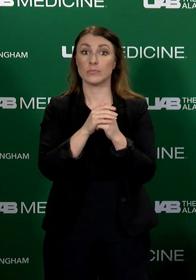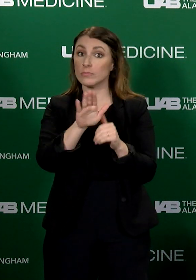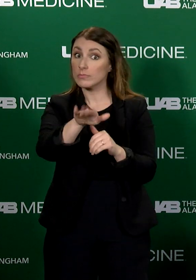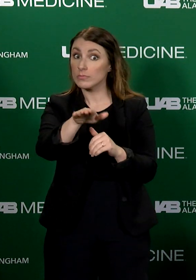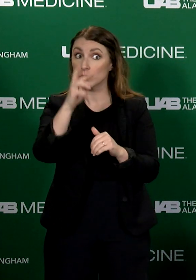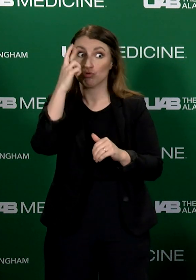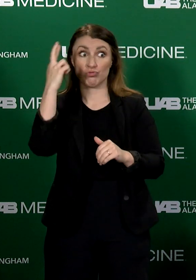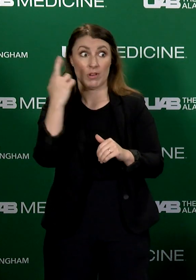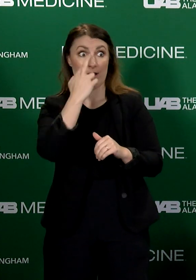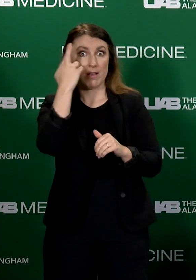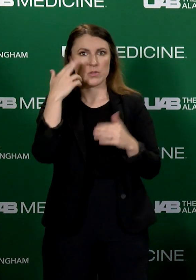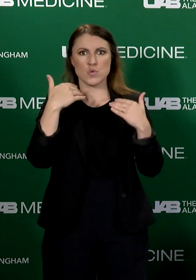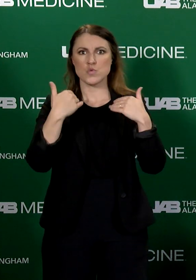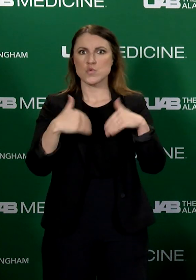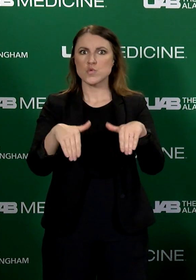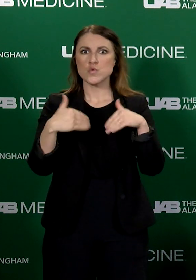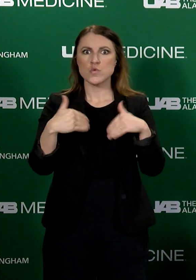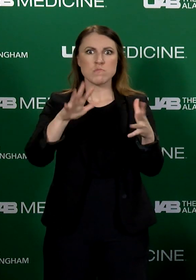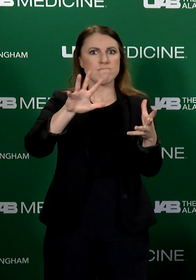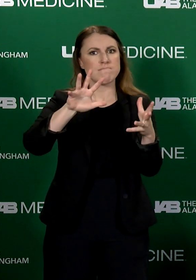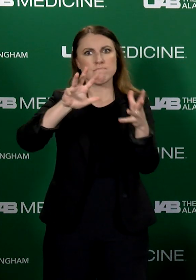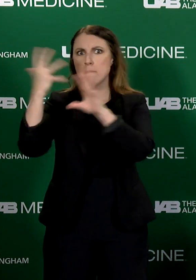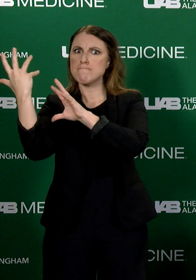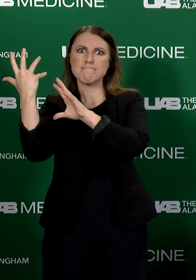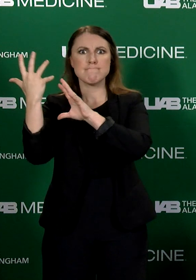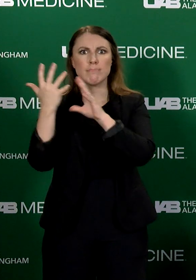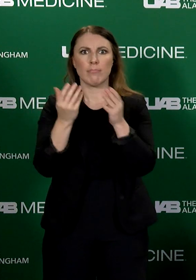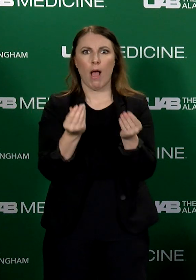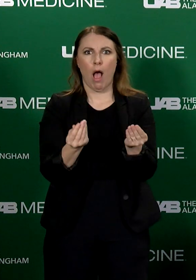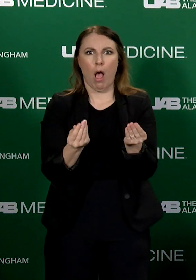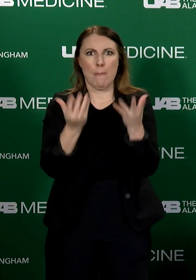have been seeing an interruption in the supply chain for quite some time it